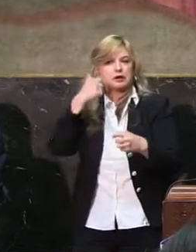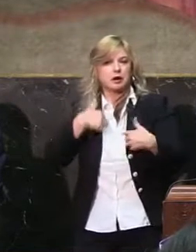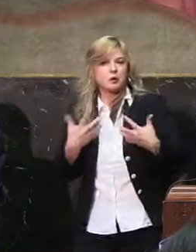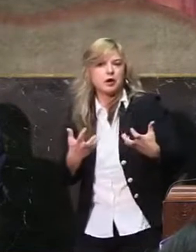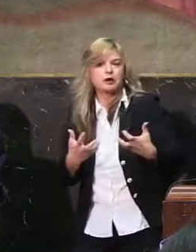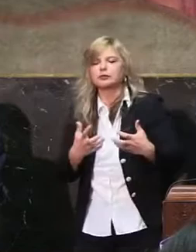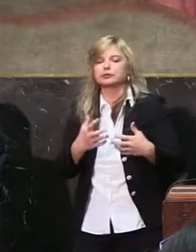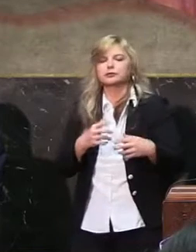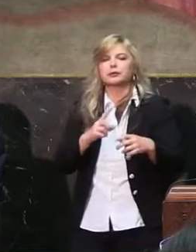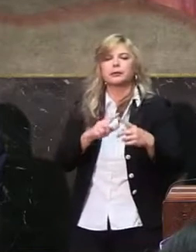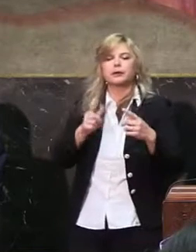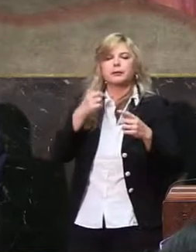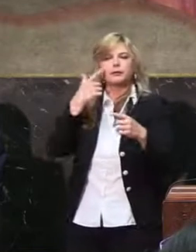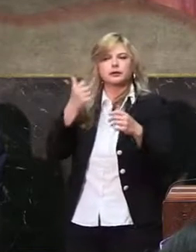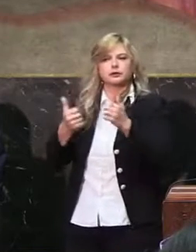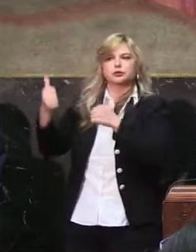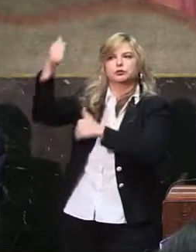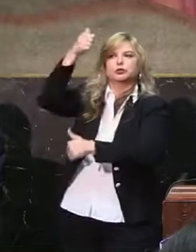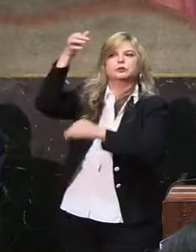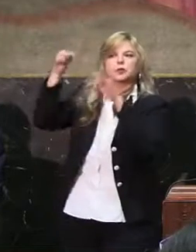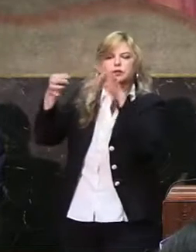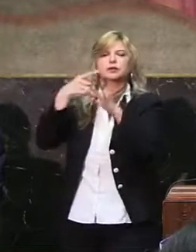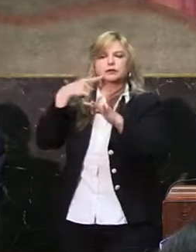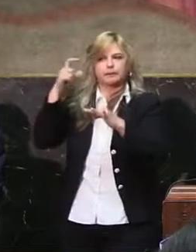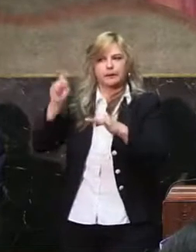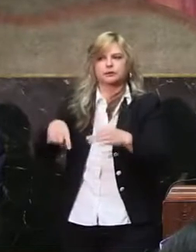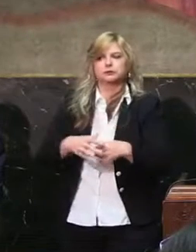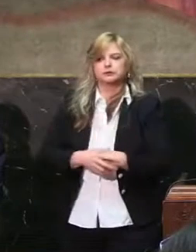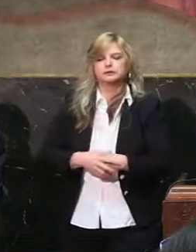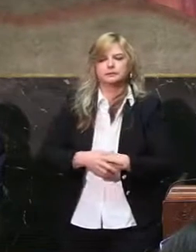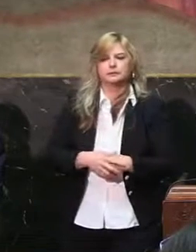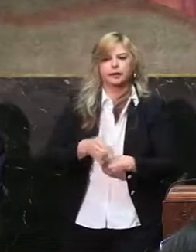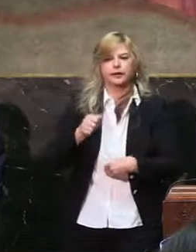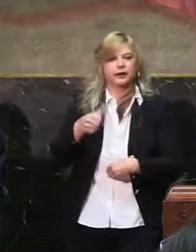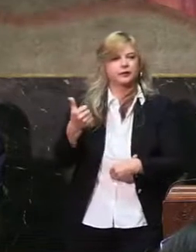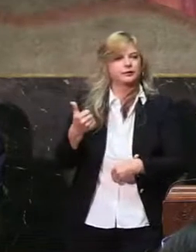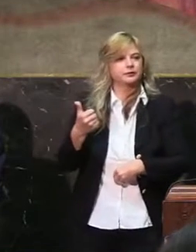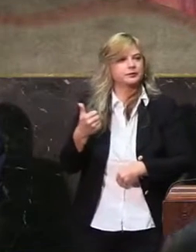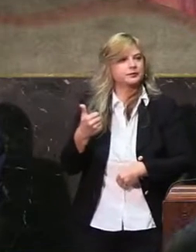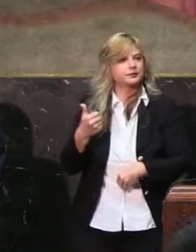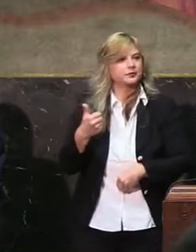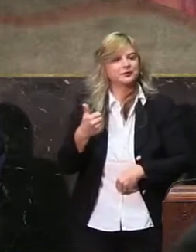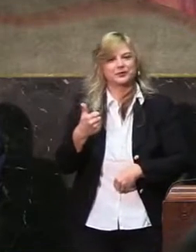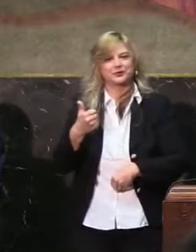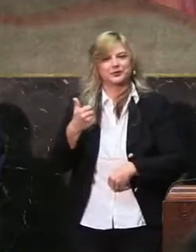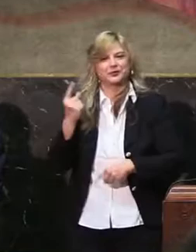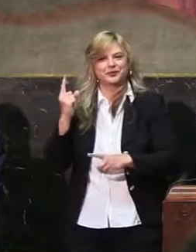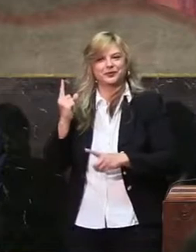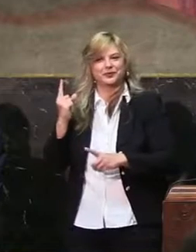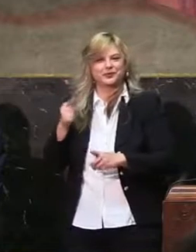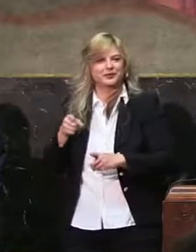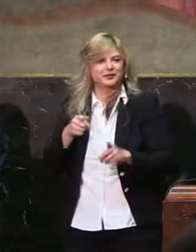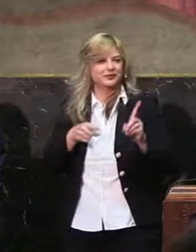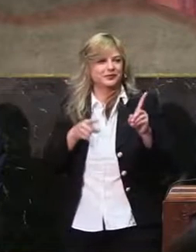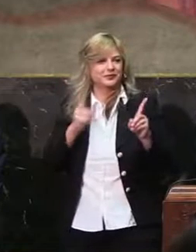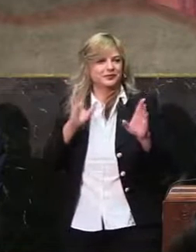anything else? I got a quick